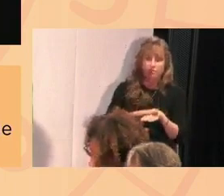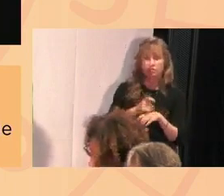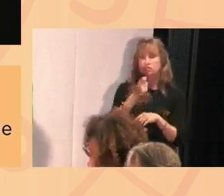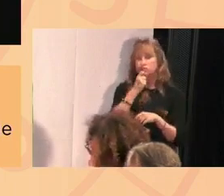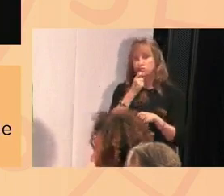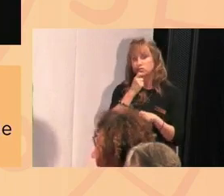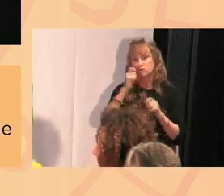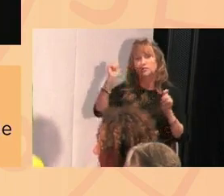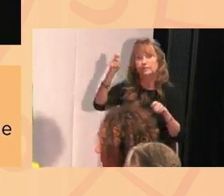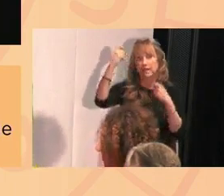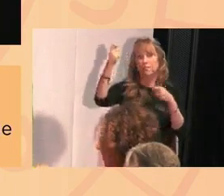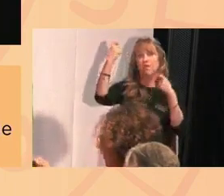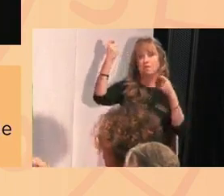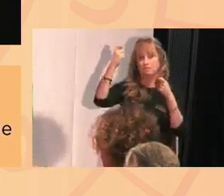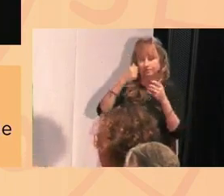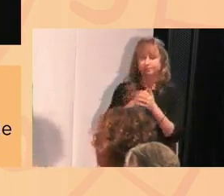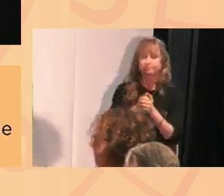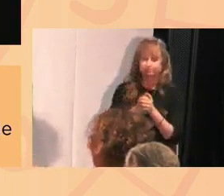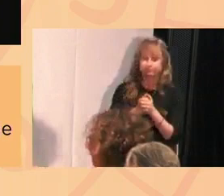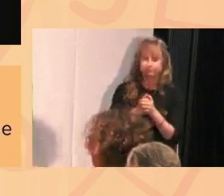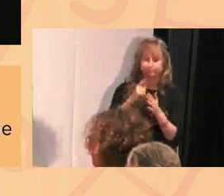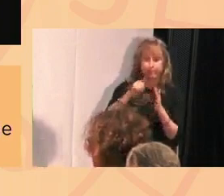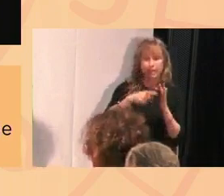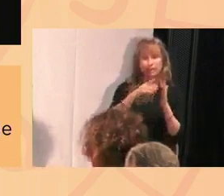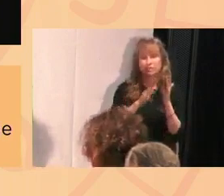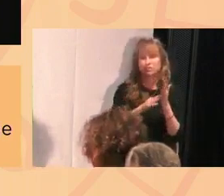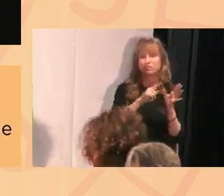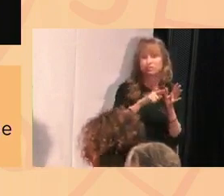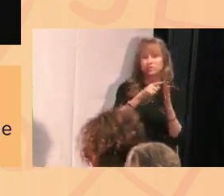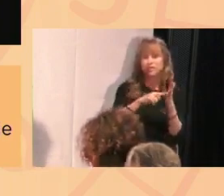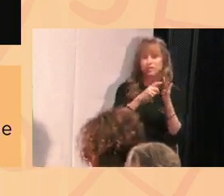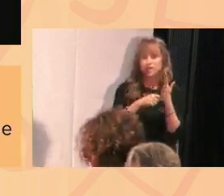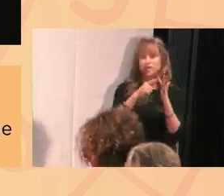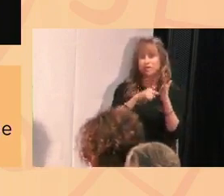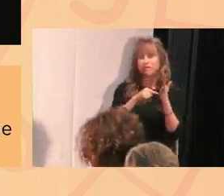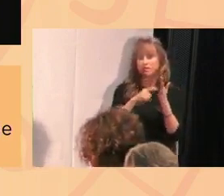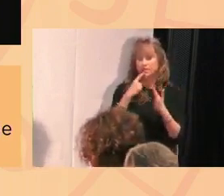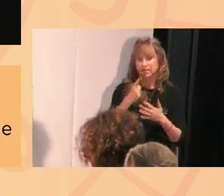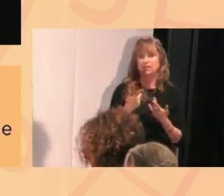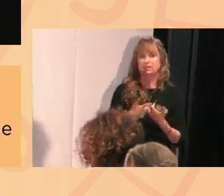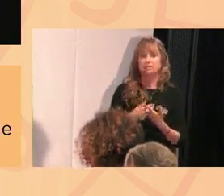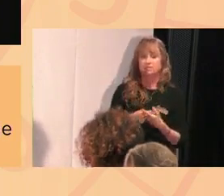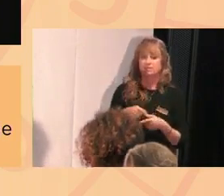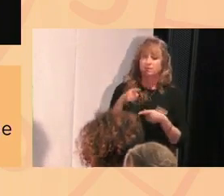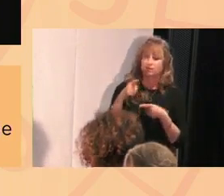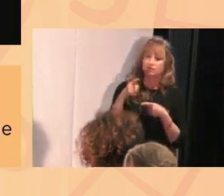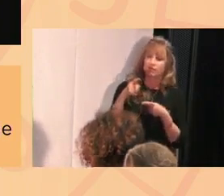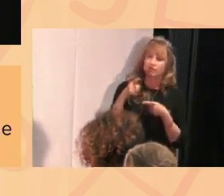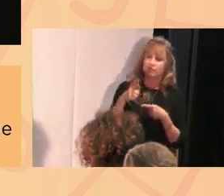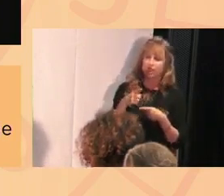fleet of starving convicts to this continent was going to be celebrated